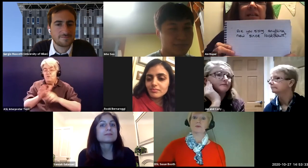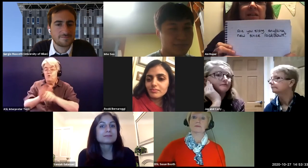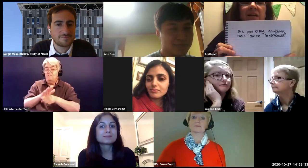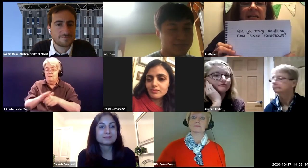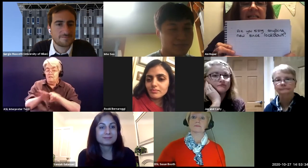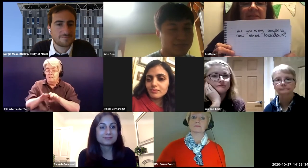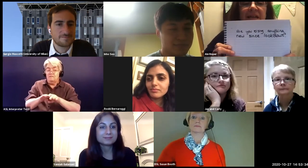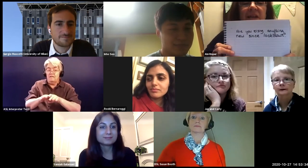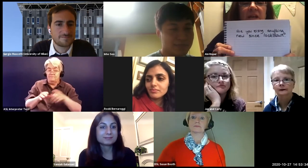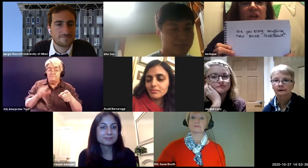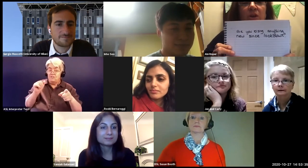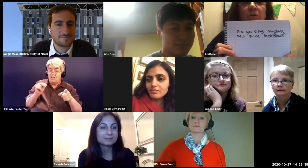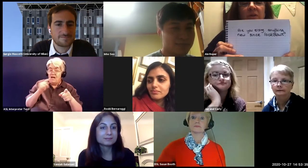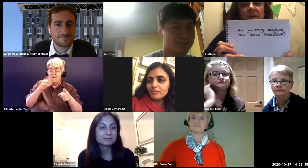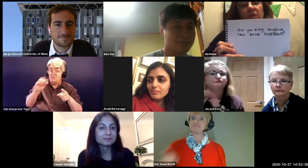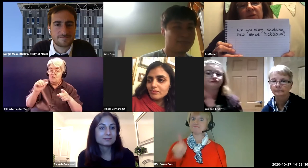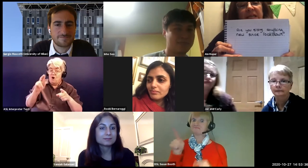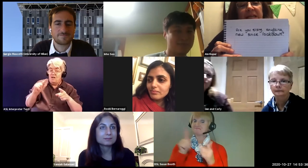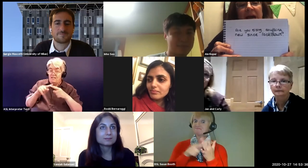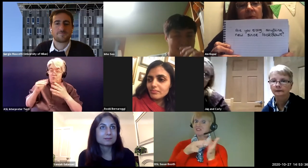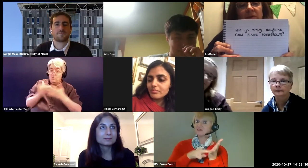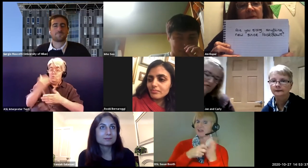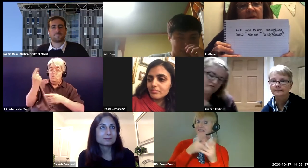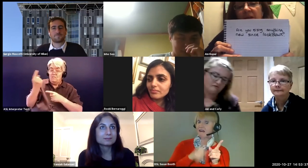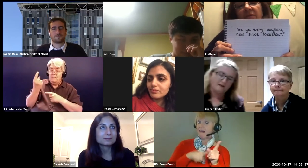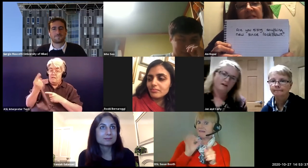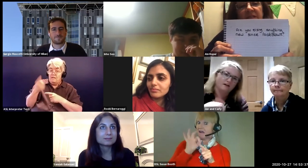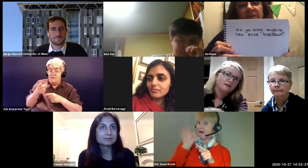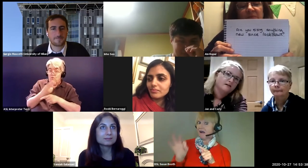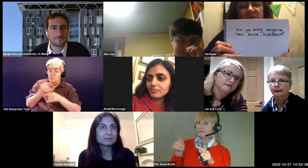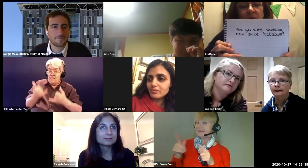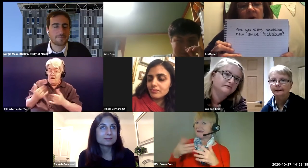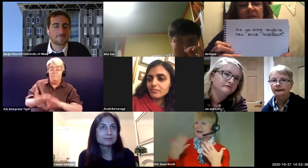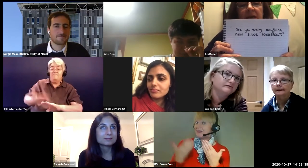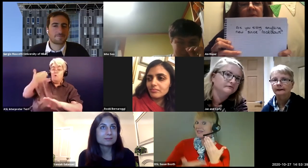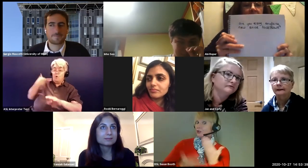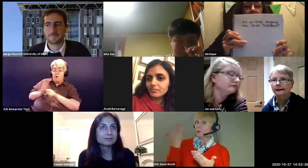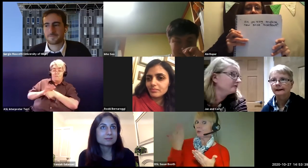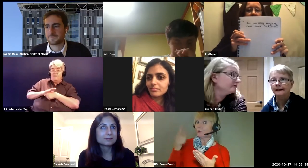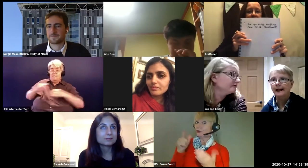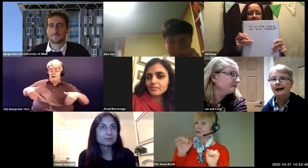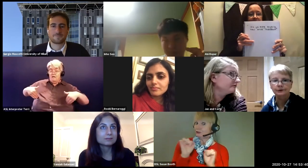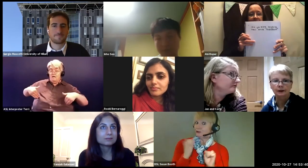and Carly is there anything new that you're using now that you didn't use before lockdown yes um